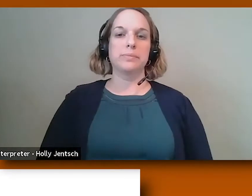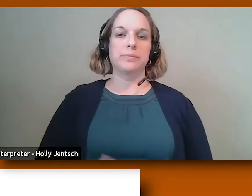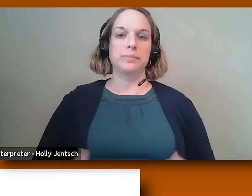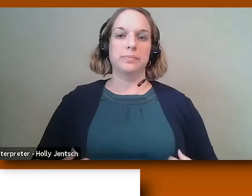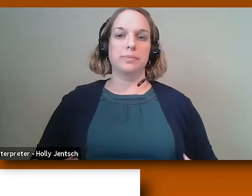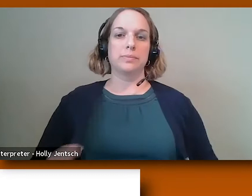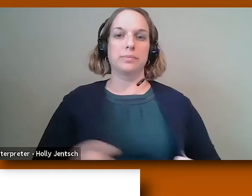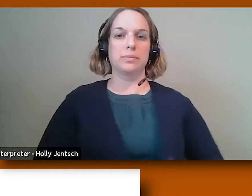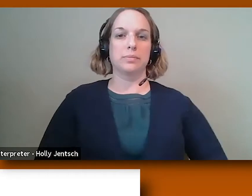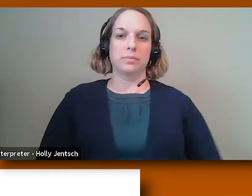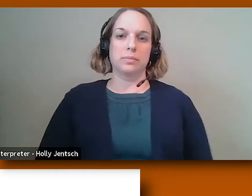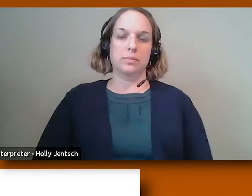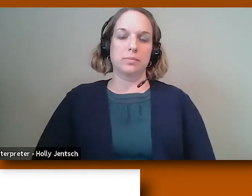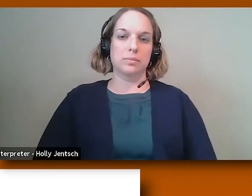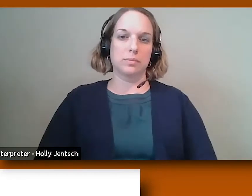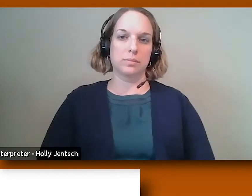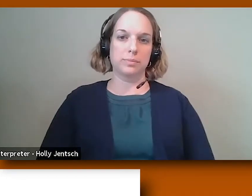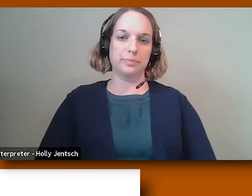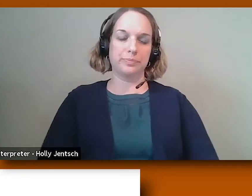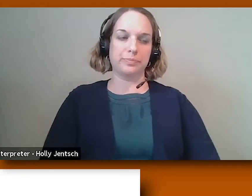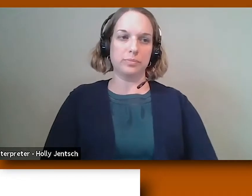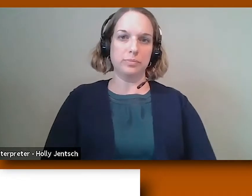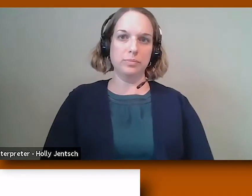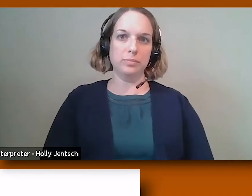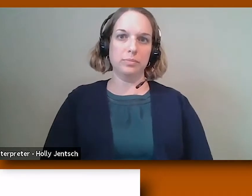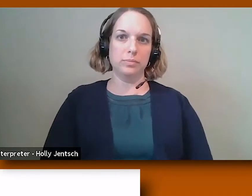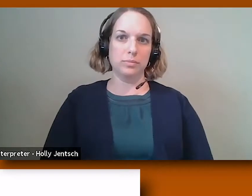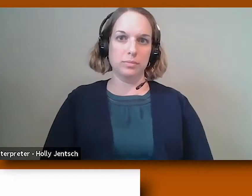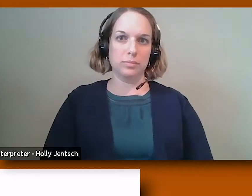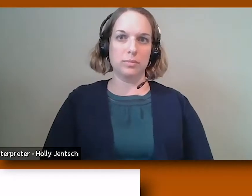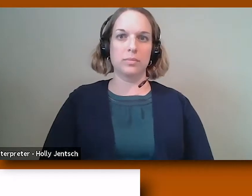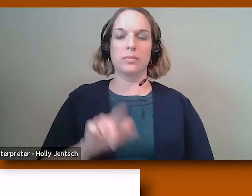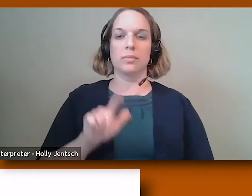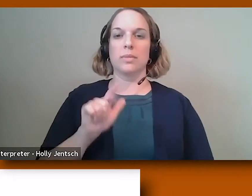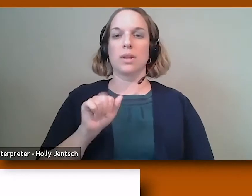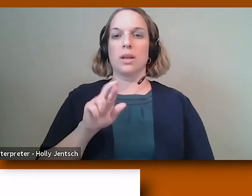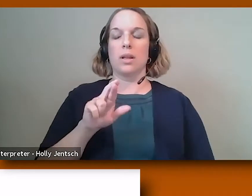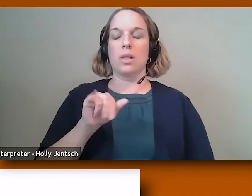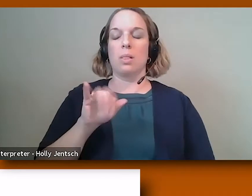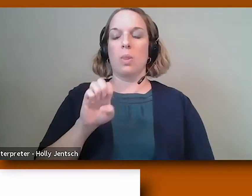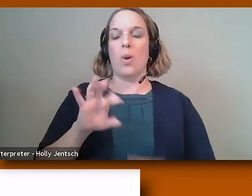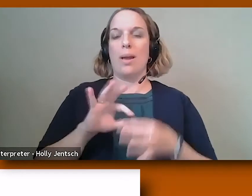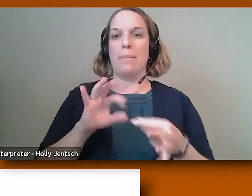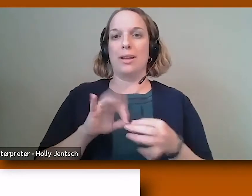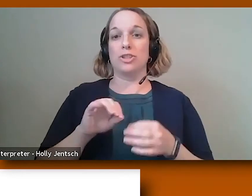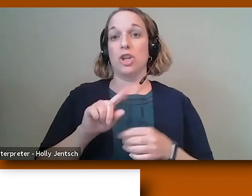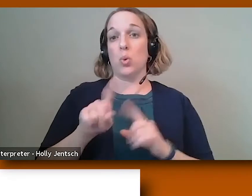And as Laurie says, well, if you can hold your questions or type them into chat, then she'll wait till the very end